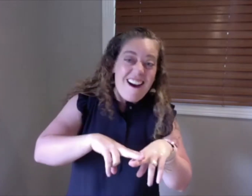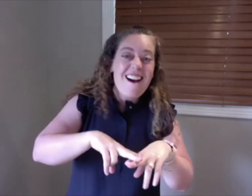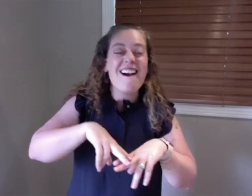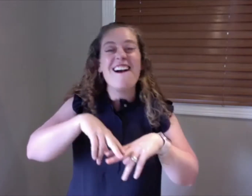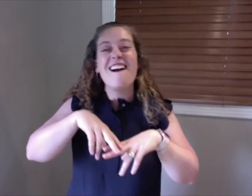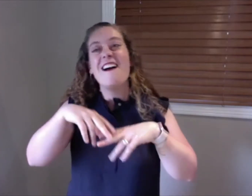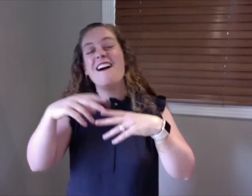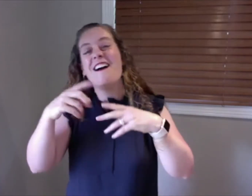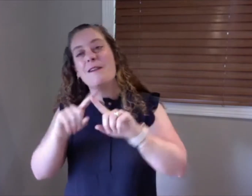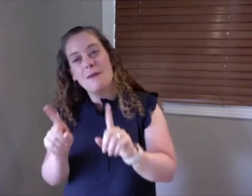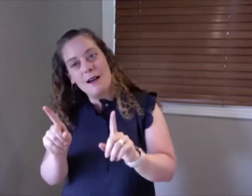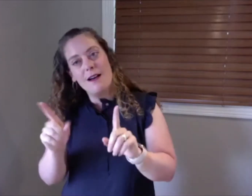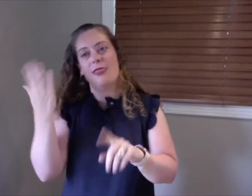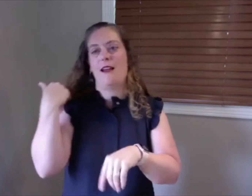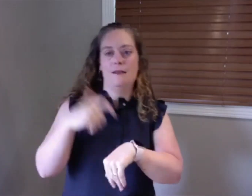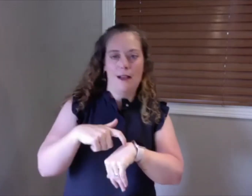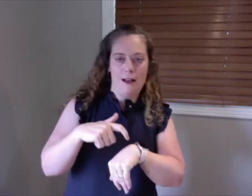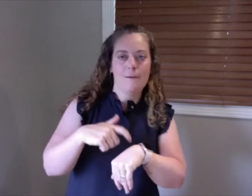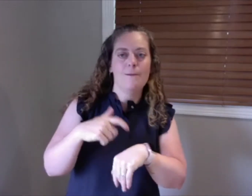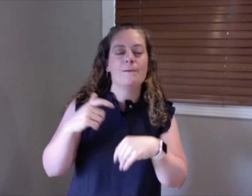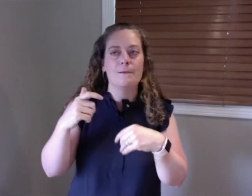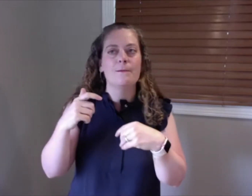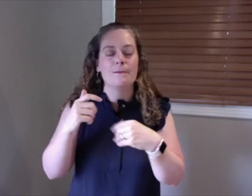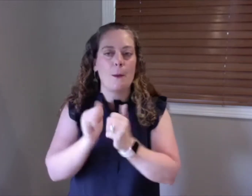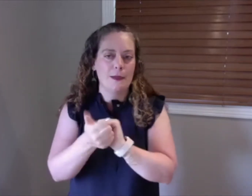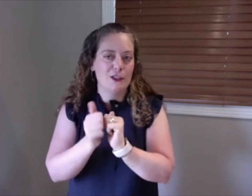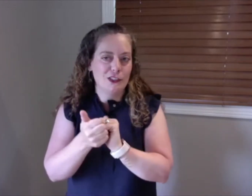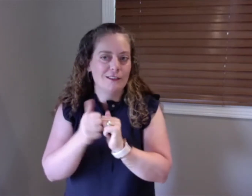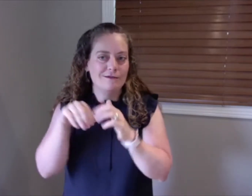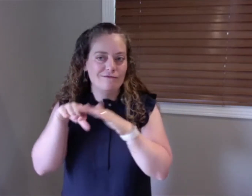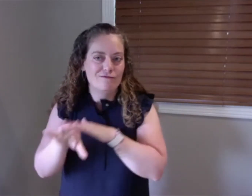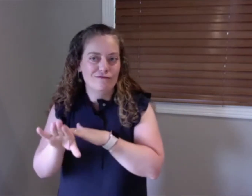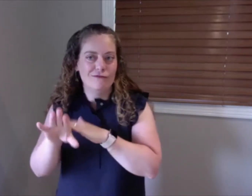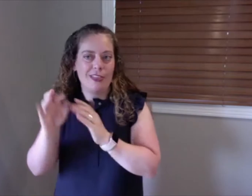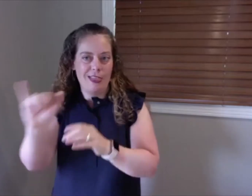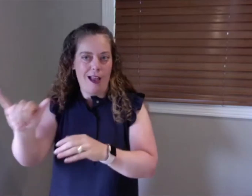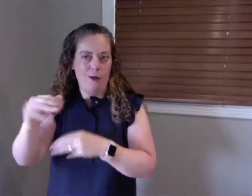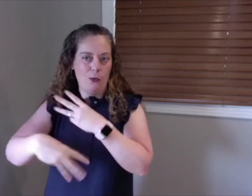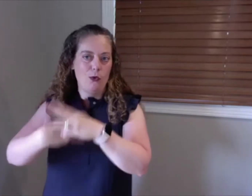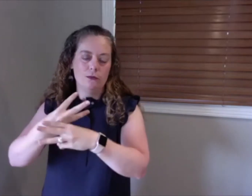and tough. It was also fun but at that time, there was tremendous